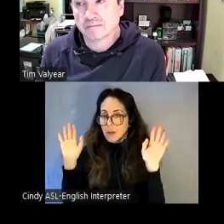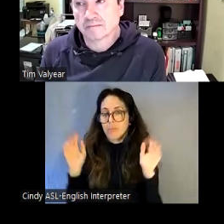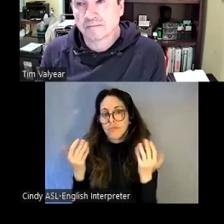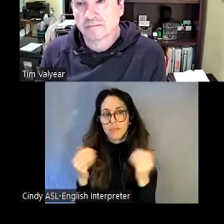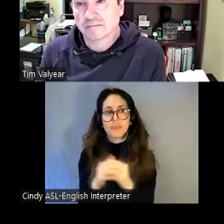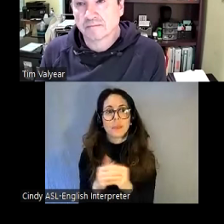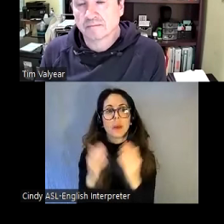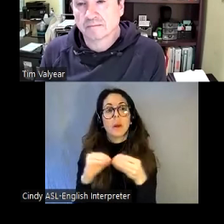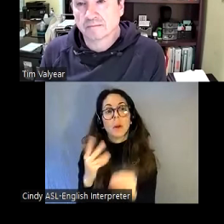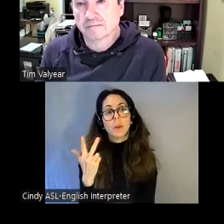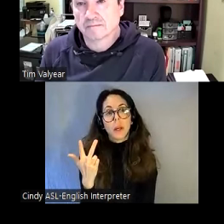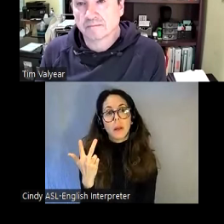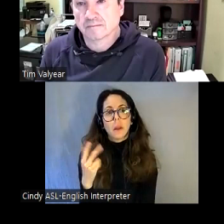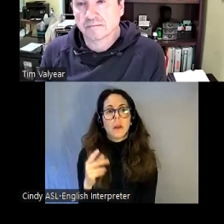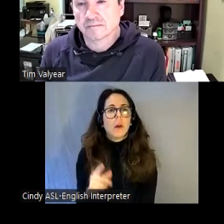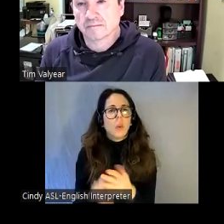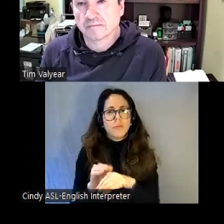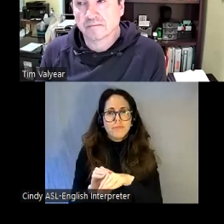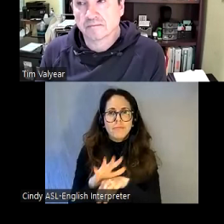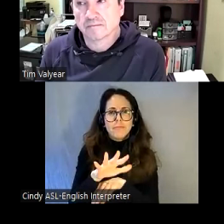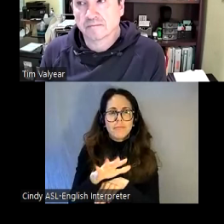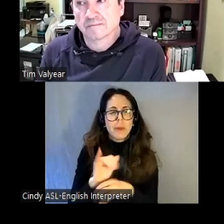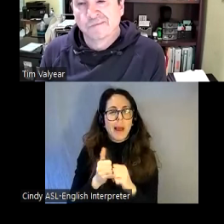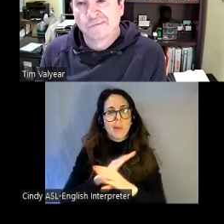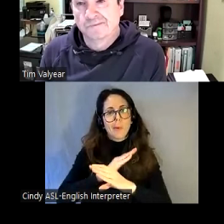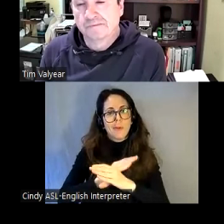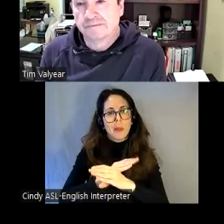infections. Now more than ever with these mask mandate